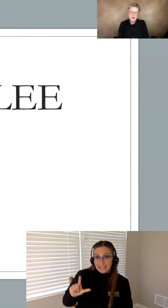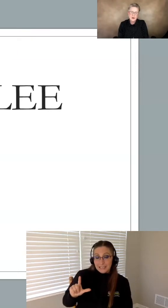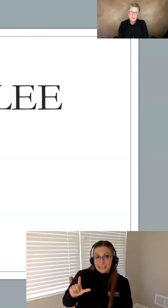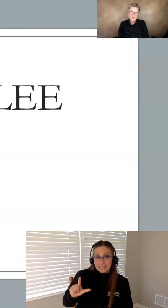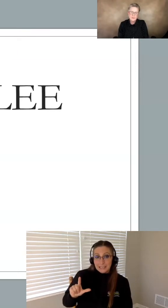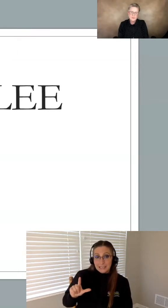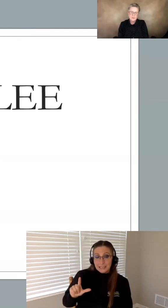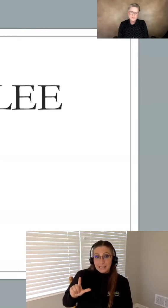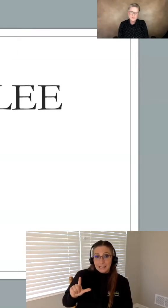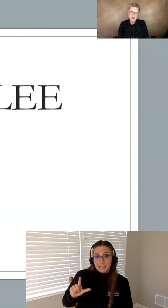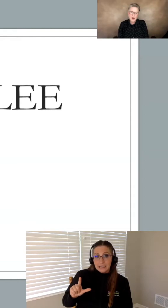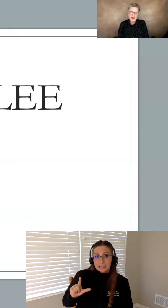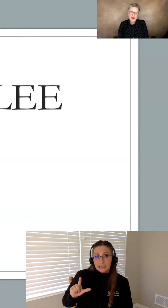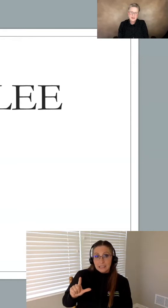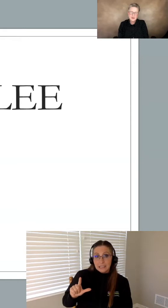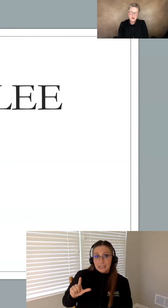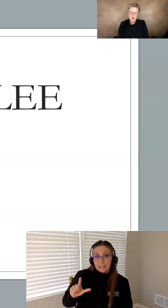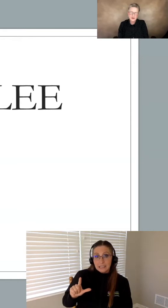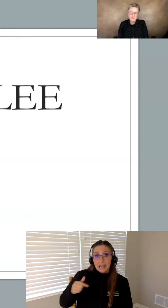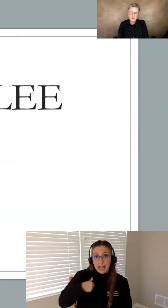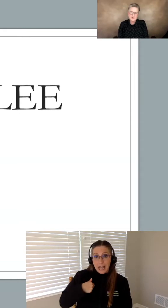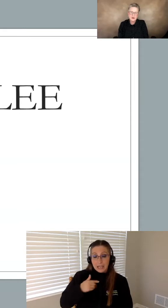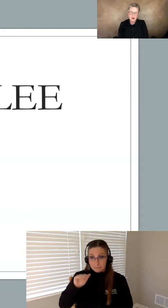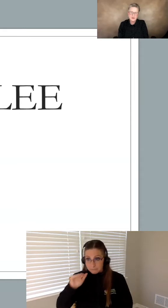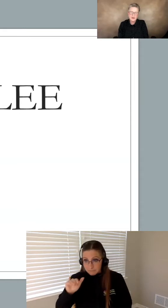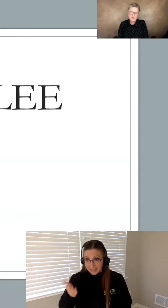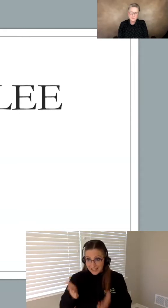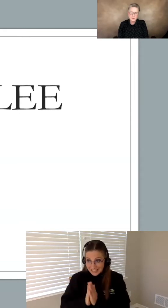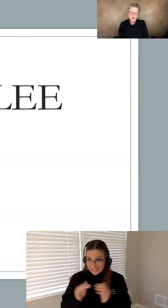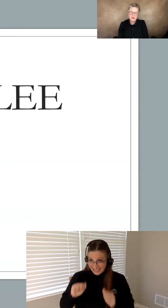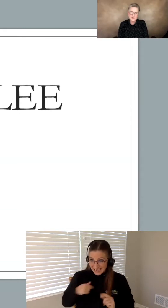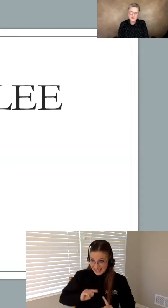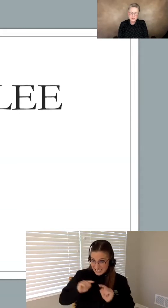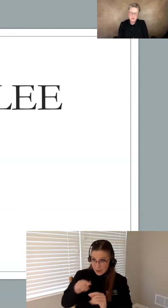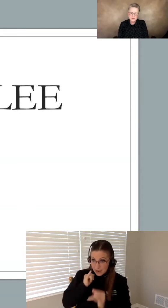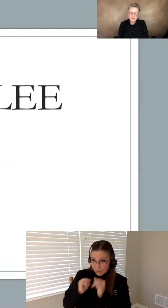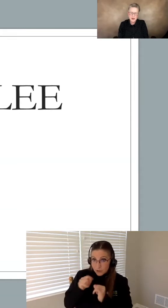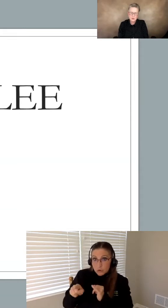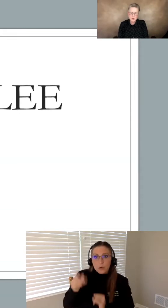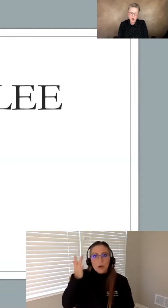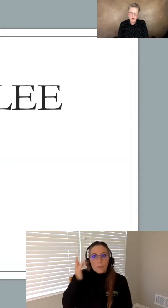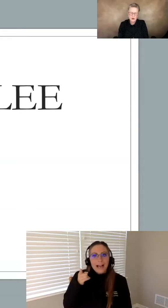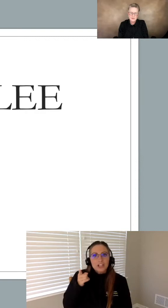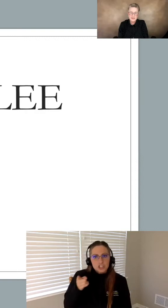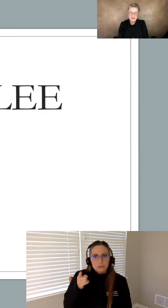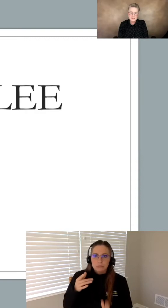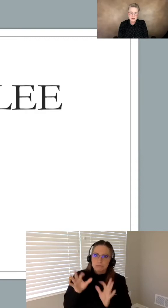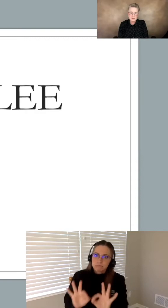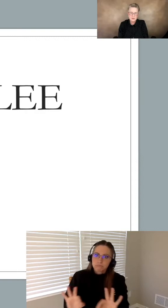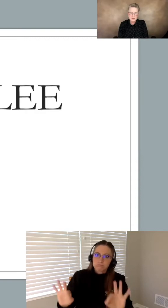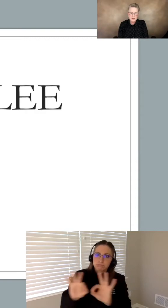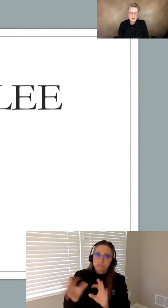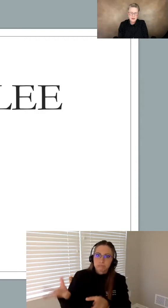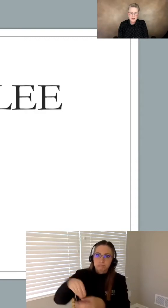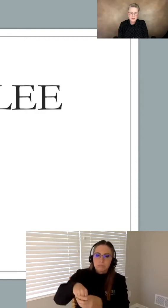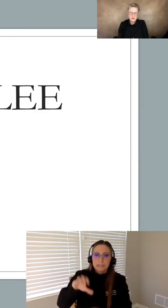I asked her if I could come and interview her because she was an integral part of CSUN and she